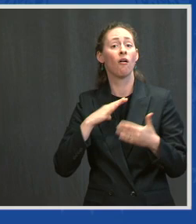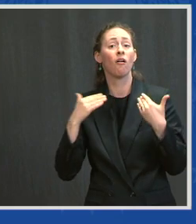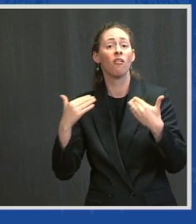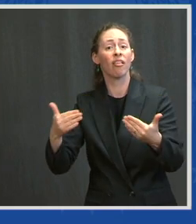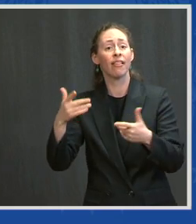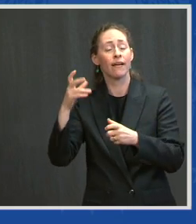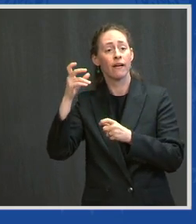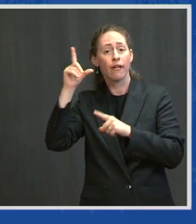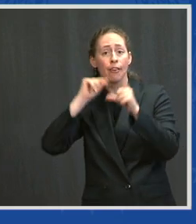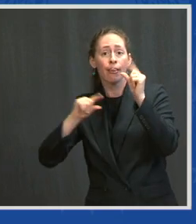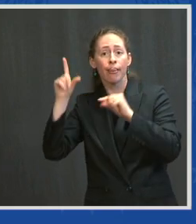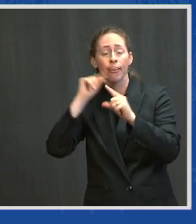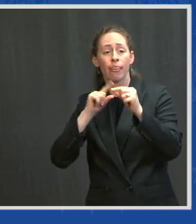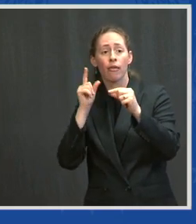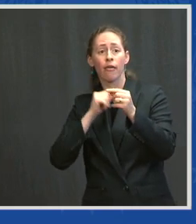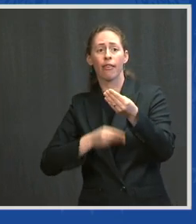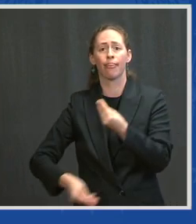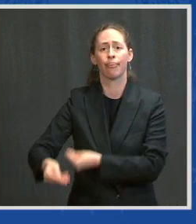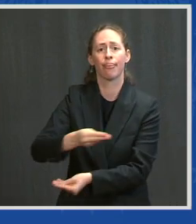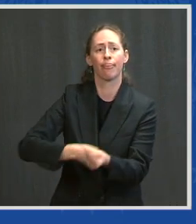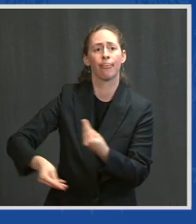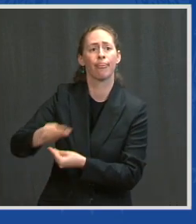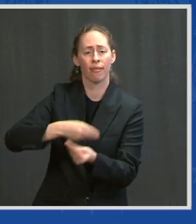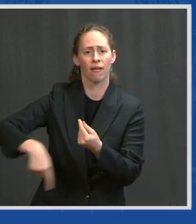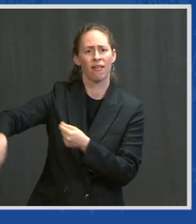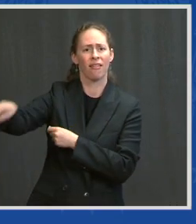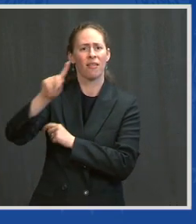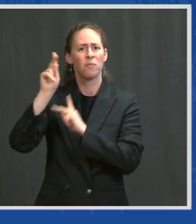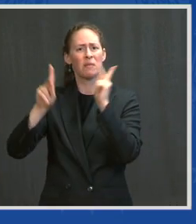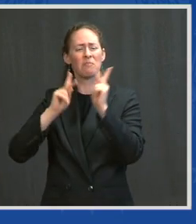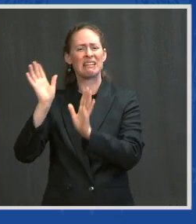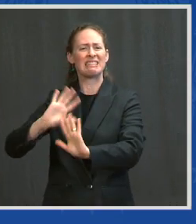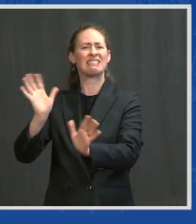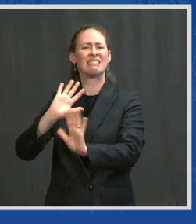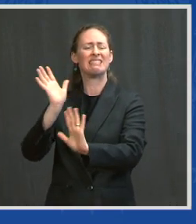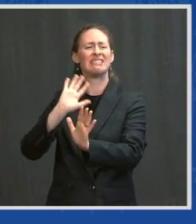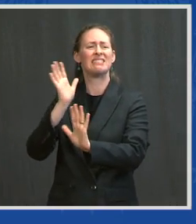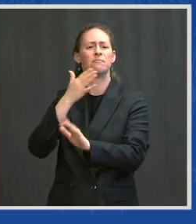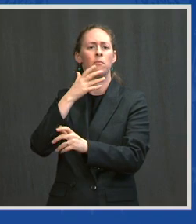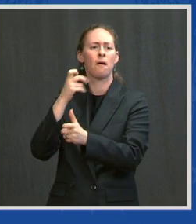Absent extraordinary circumstances, ATF will initiate proceedings to revoke